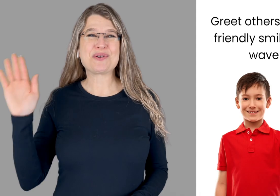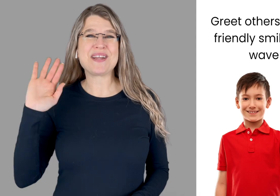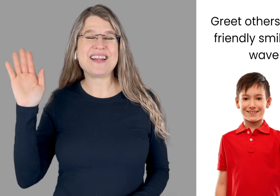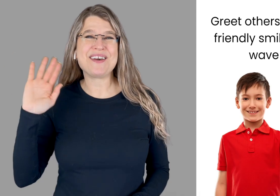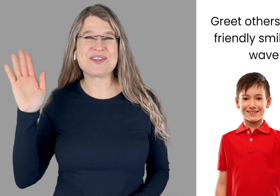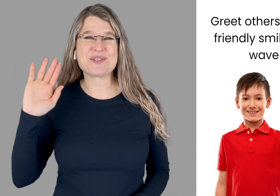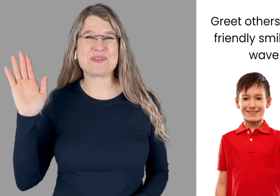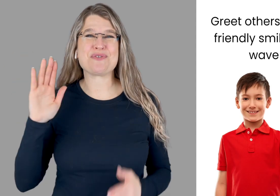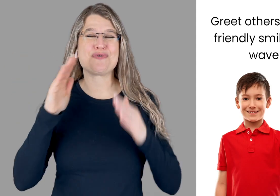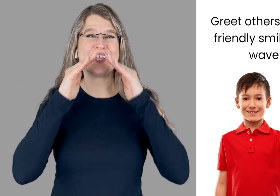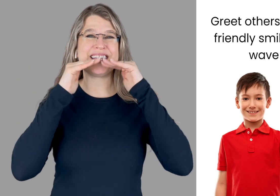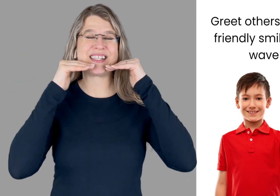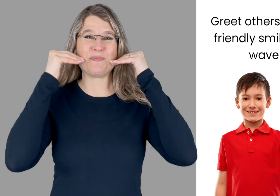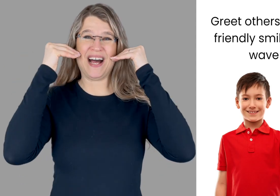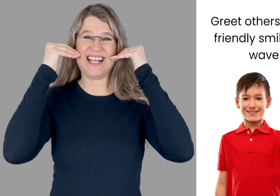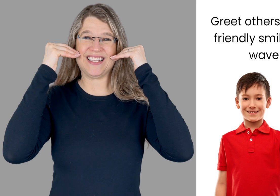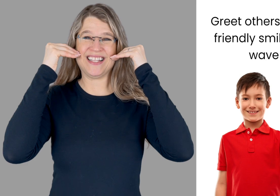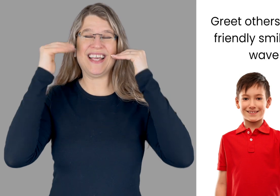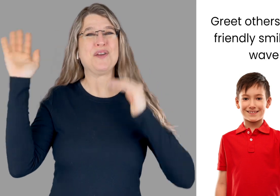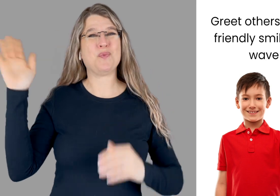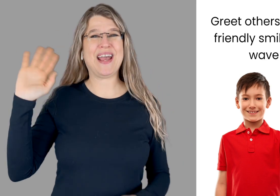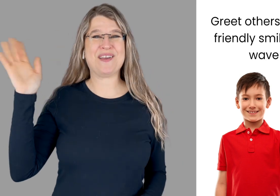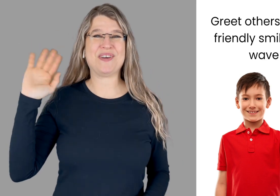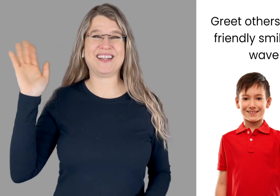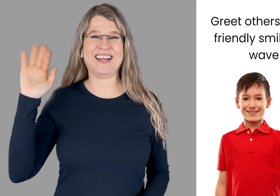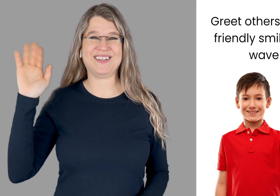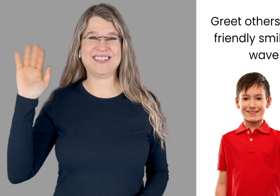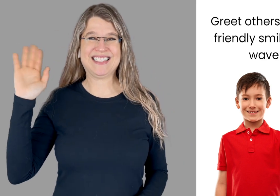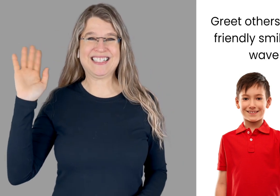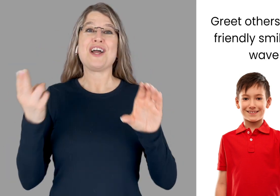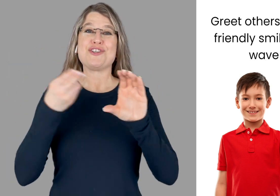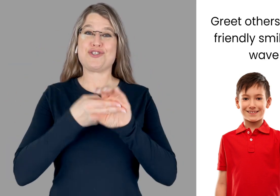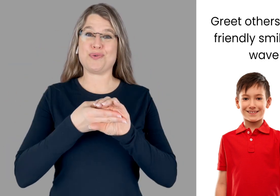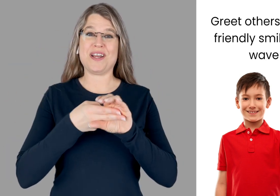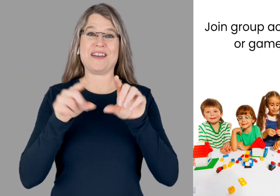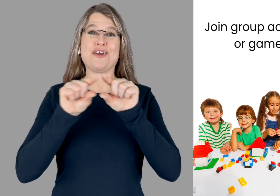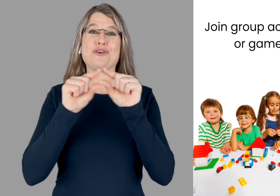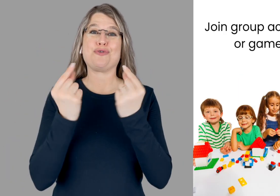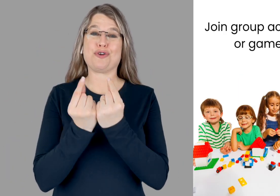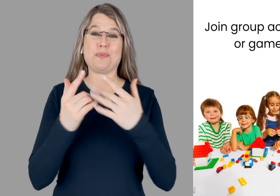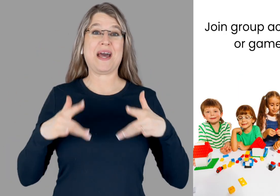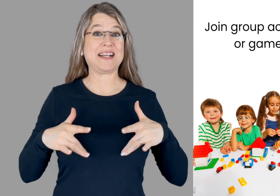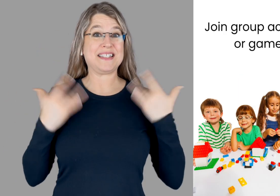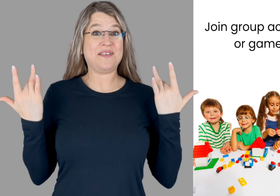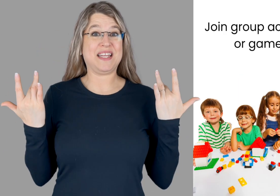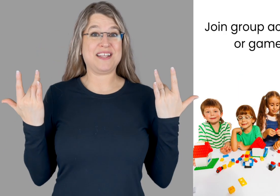Greet others with a friendly smile and wave hello. Join group activities